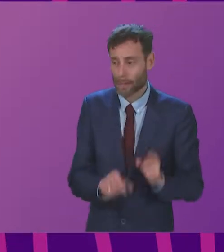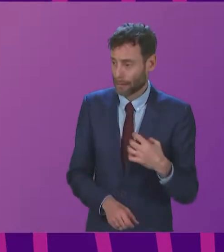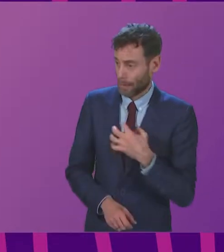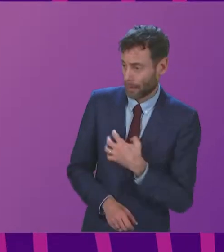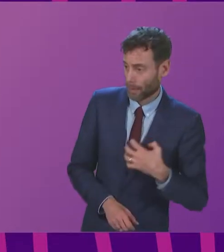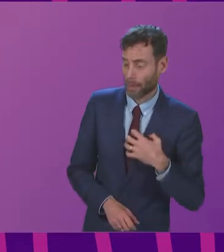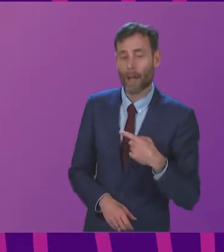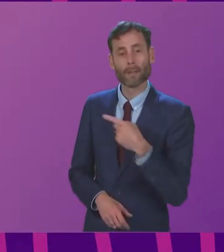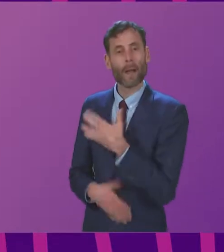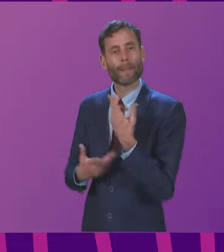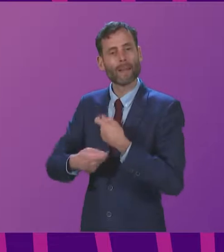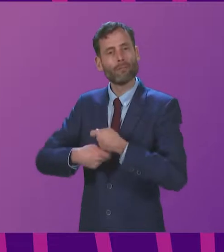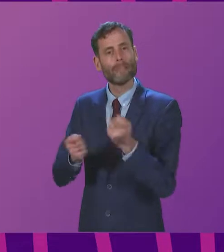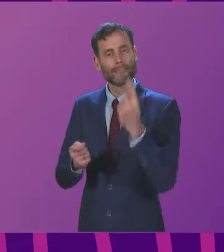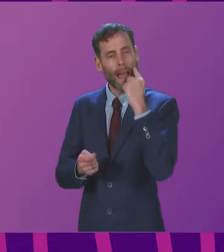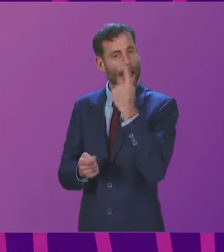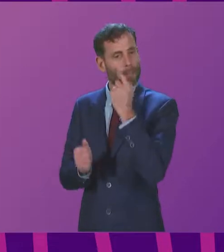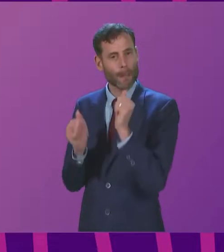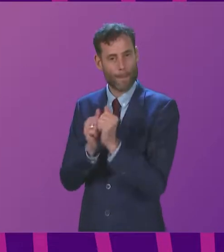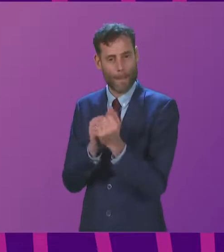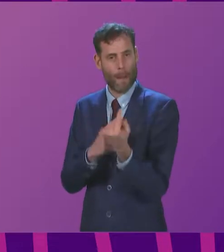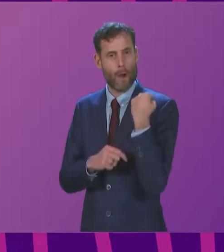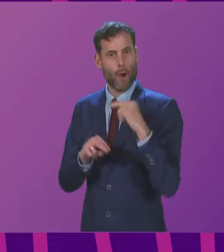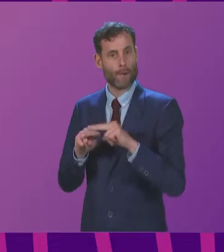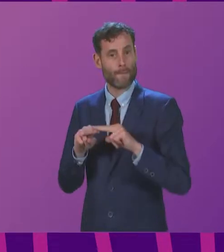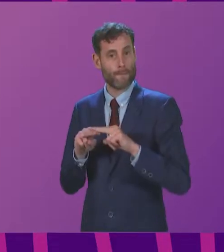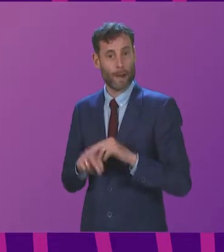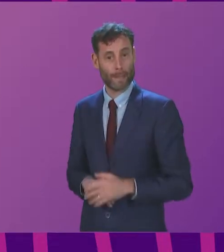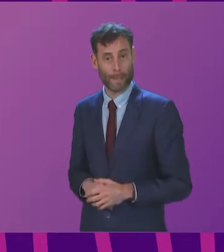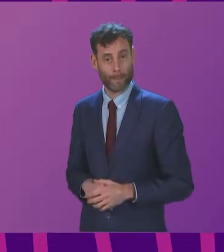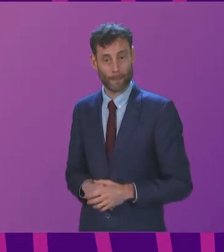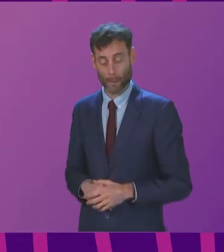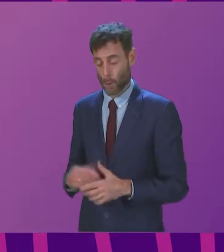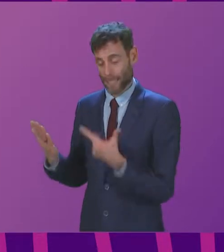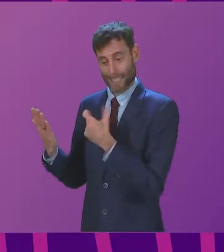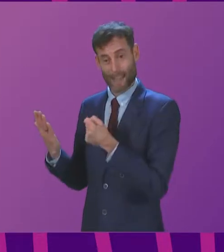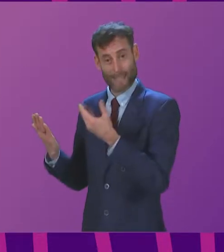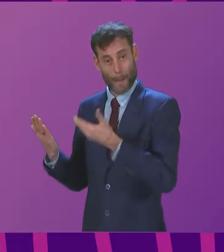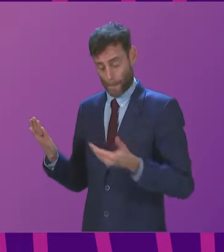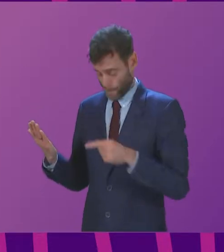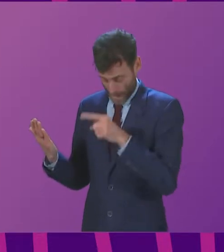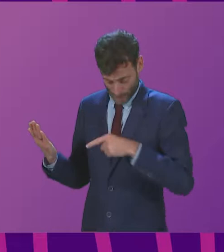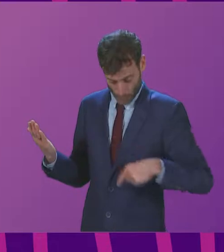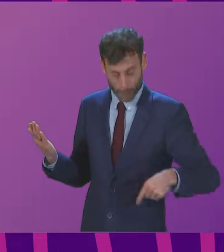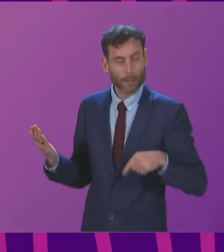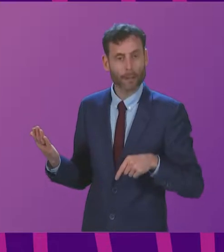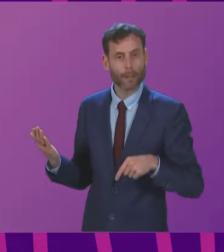evidence paper on Friday but, in almost 70 pages, it was unable to offer clear proof of the scheme’s